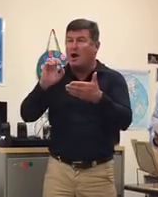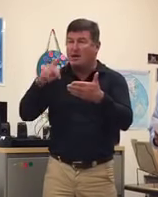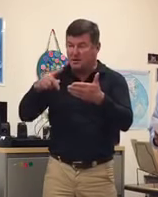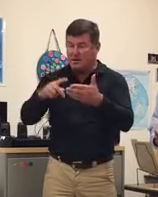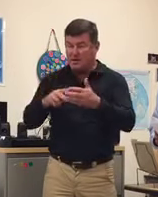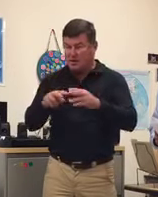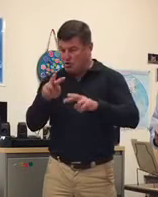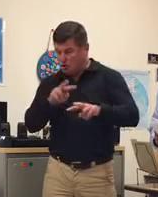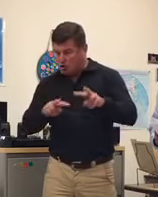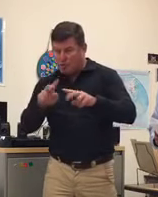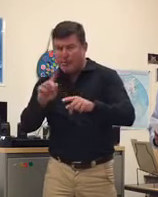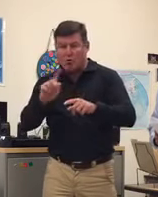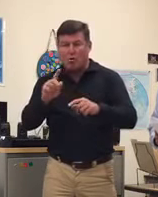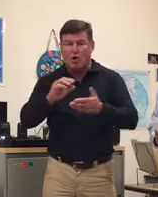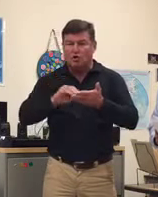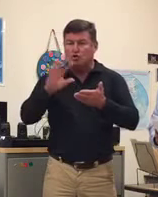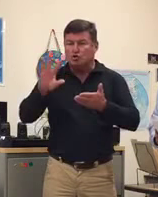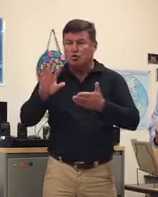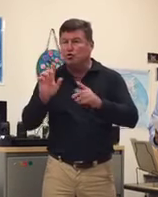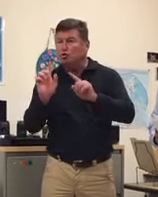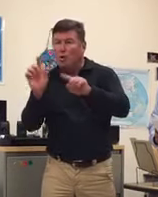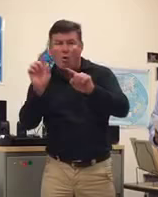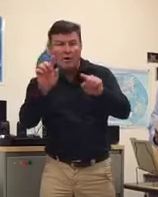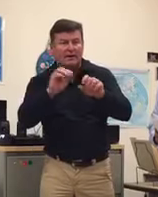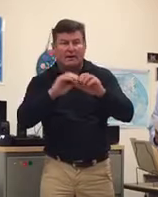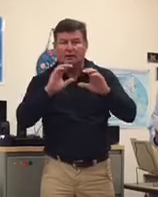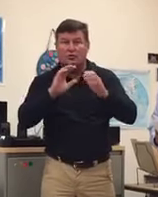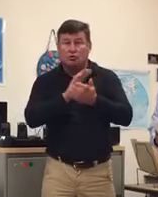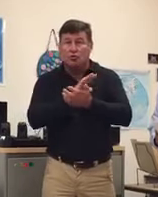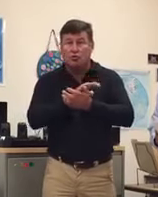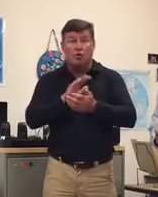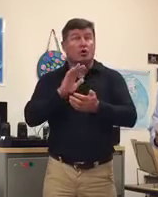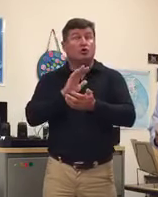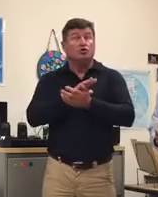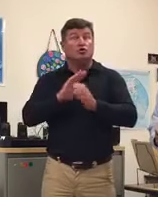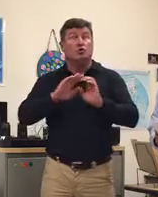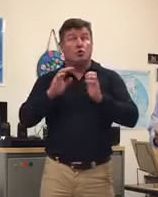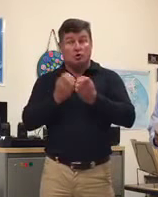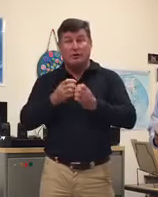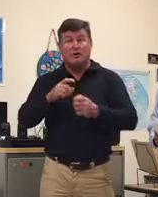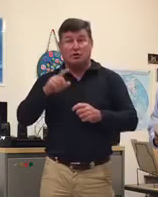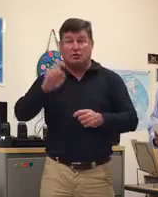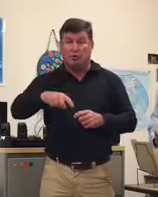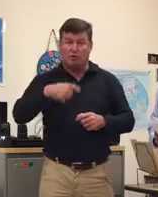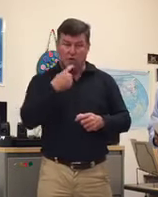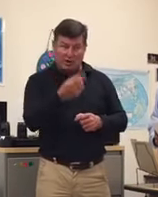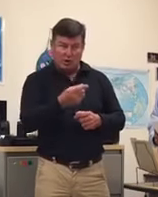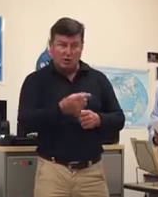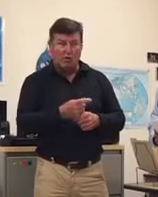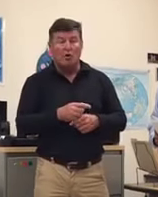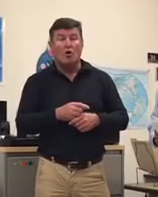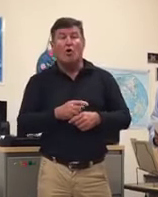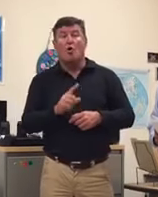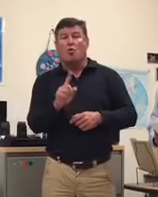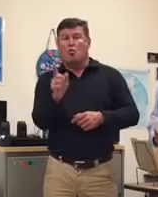to write the IEP and review the placement of the student, the school committee should tell you what